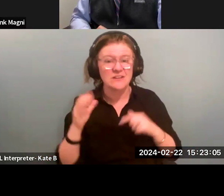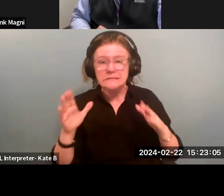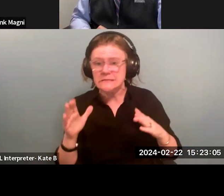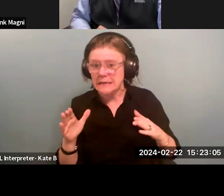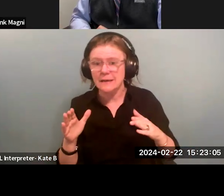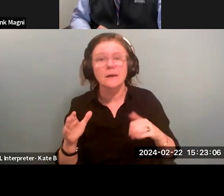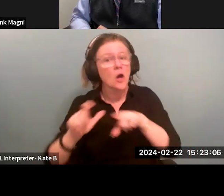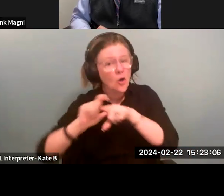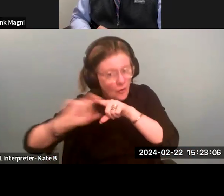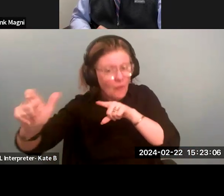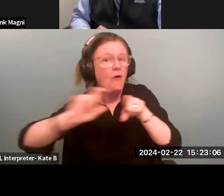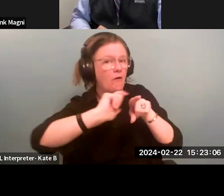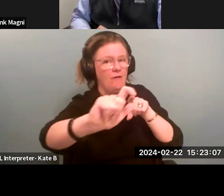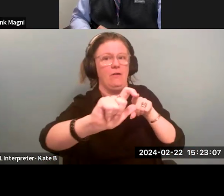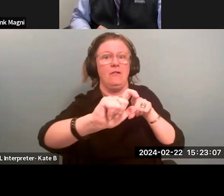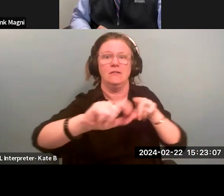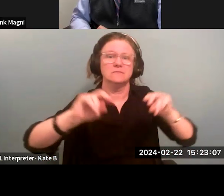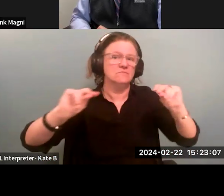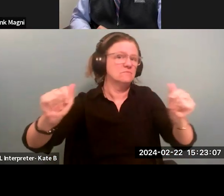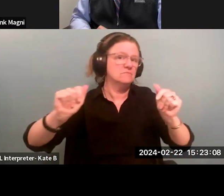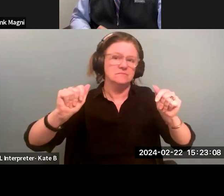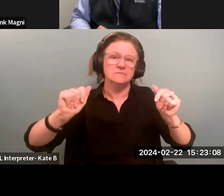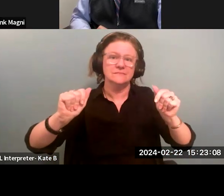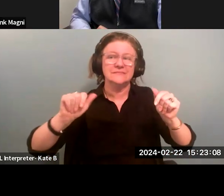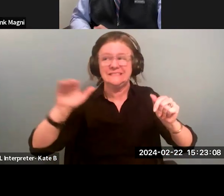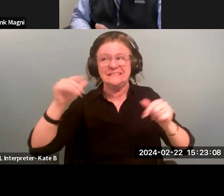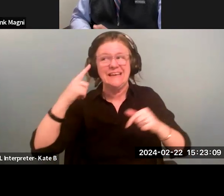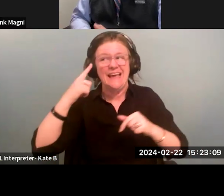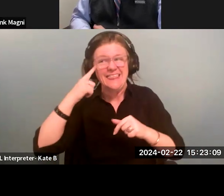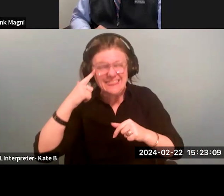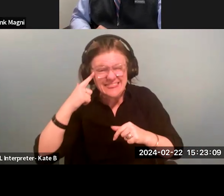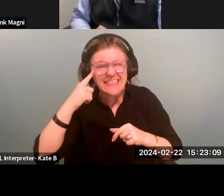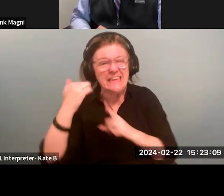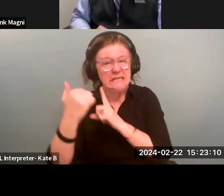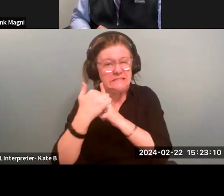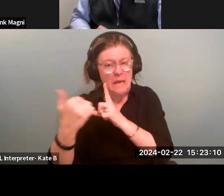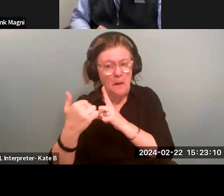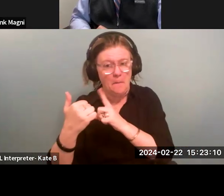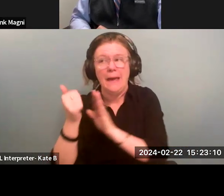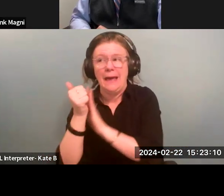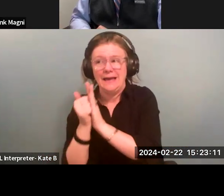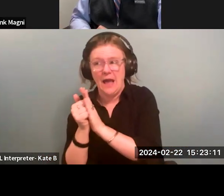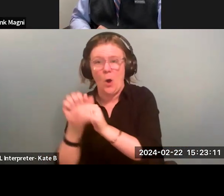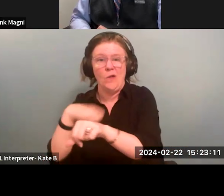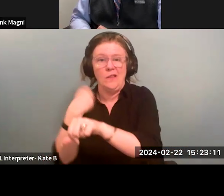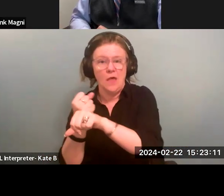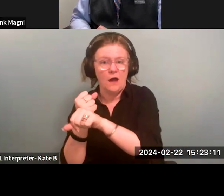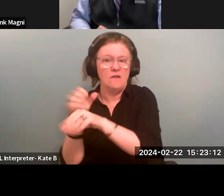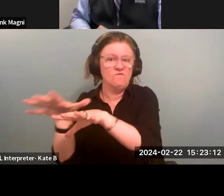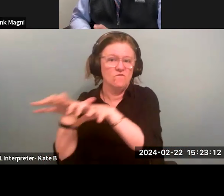call the number on the back of the card and say, I think I've been scammed. I need my account to be locked immediately.